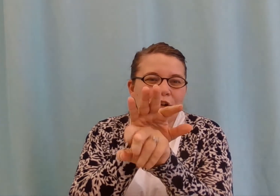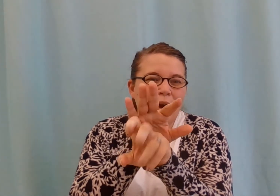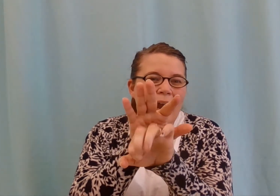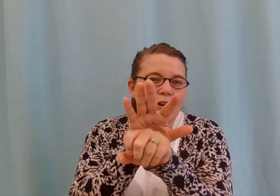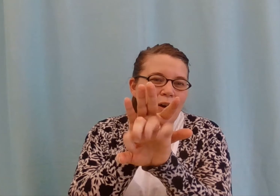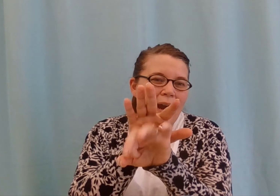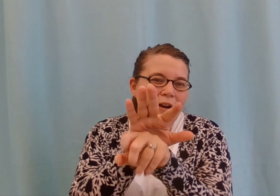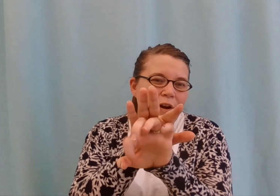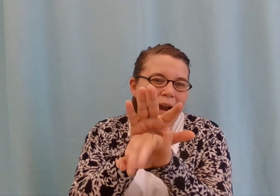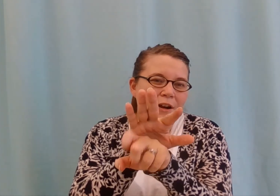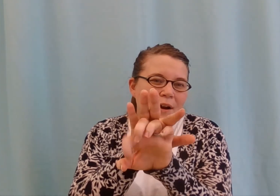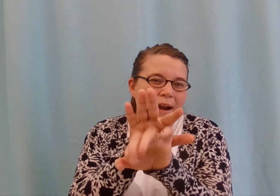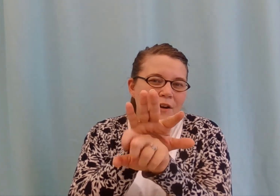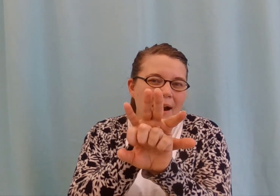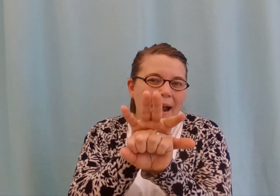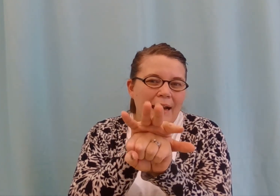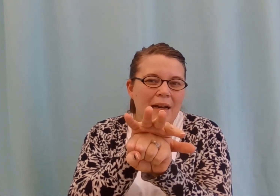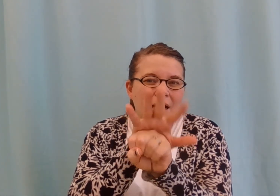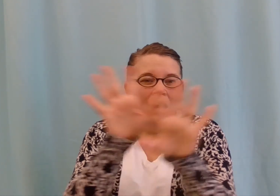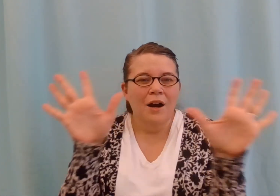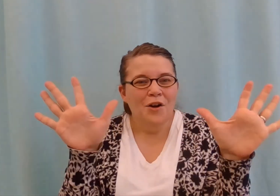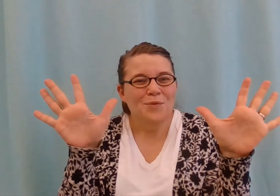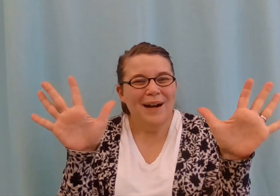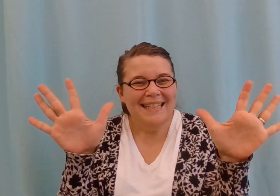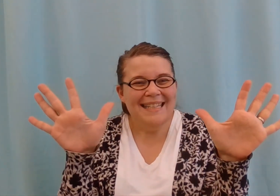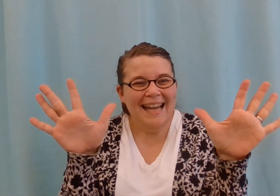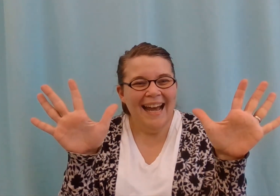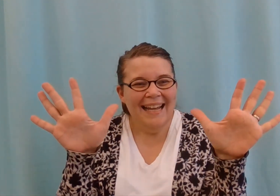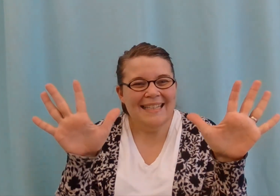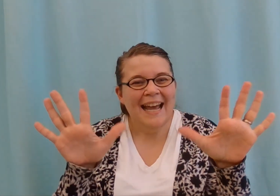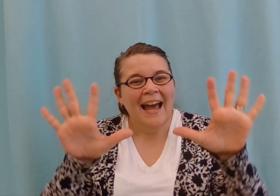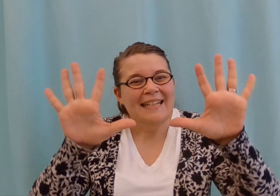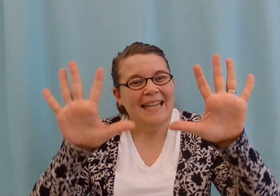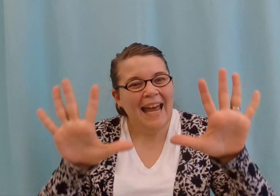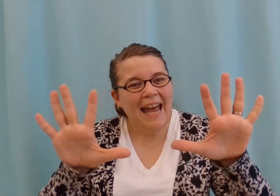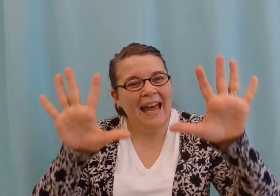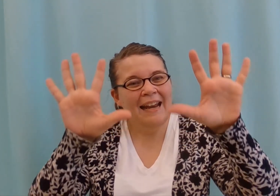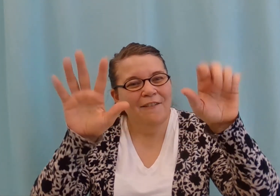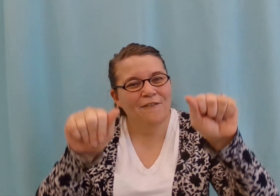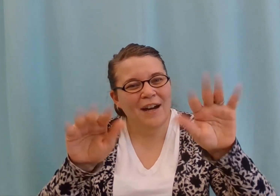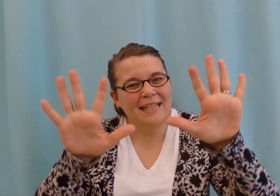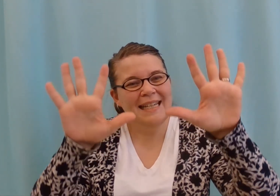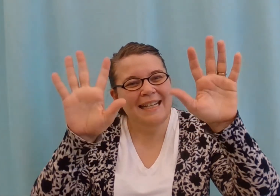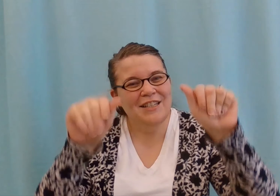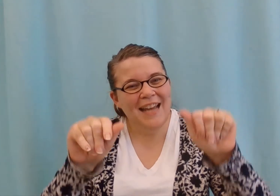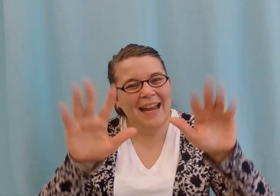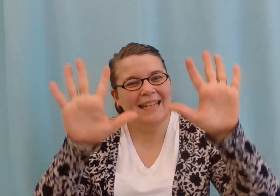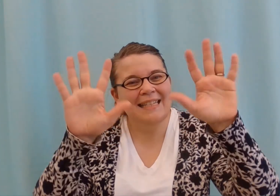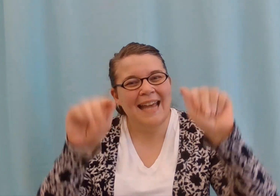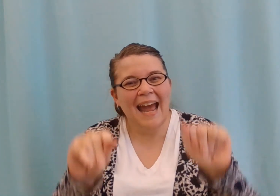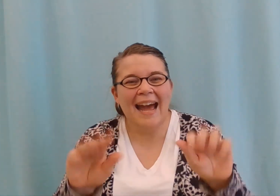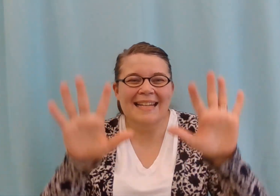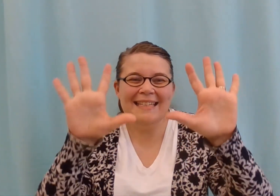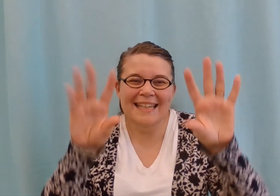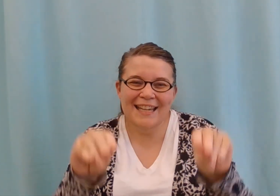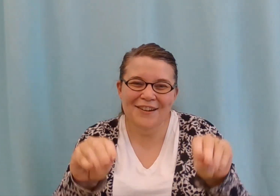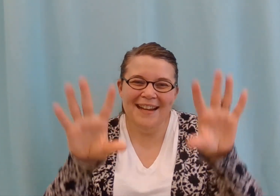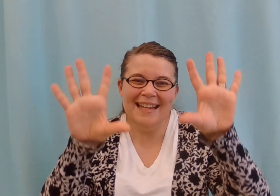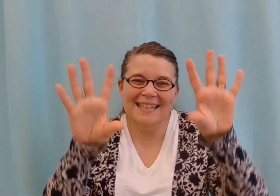Crack, crack, crack, crack, crack. What's that? Ten fuzzy chicks as cute as